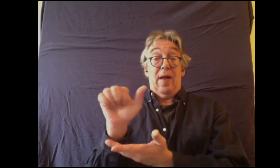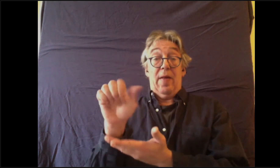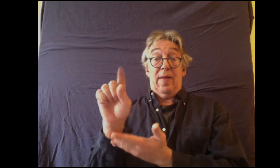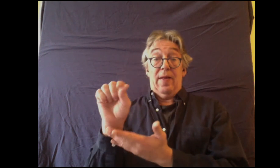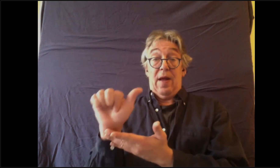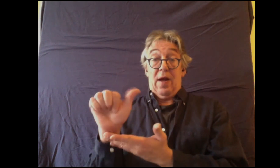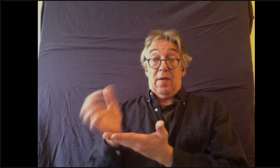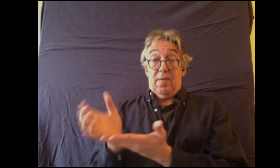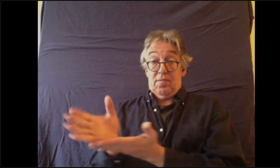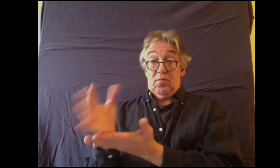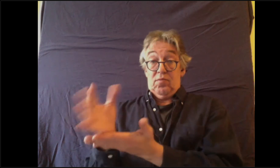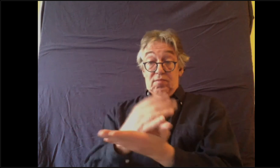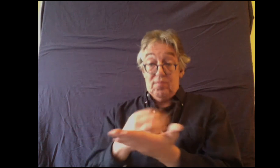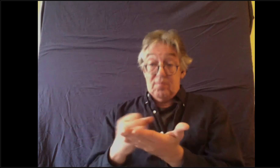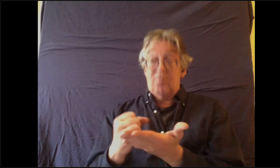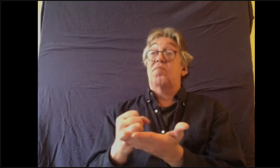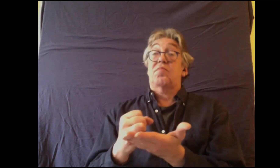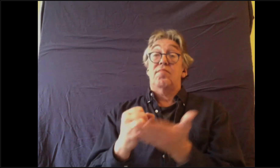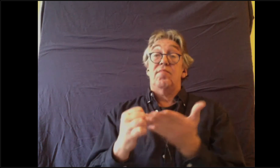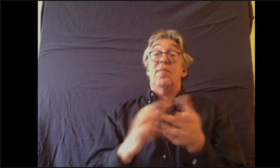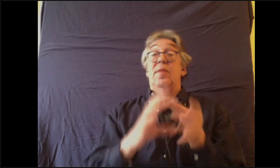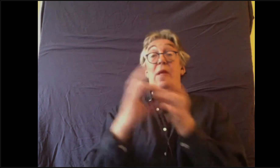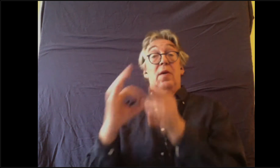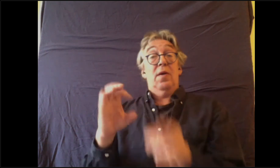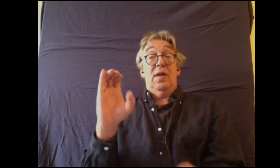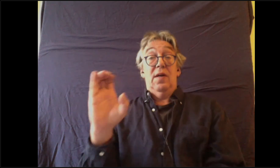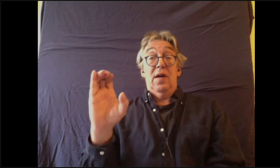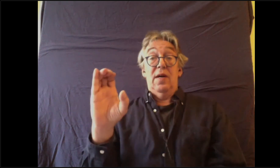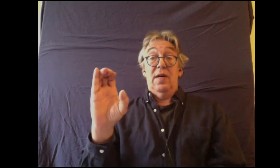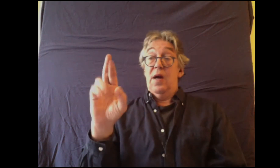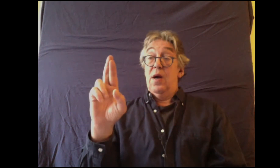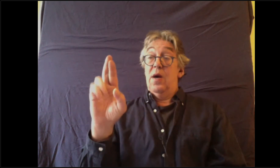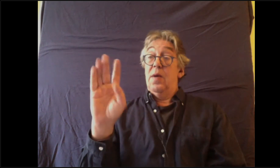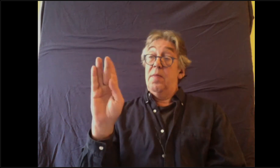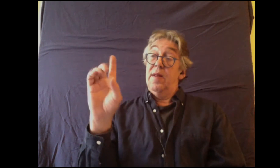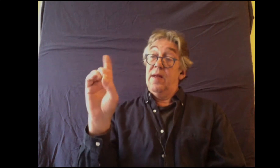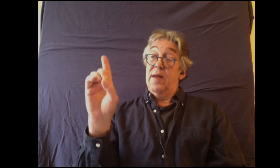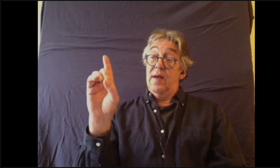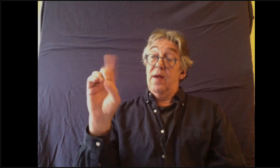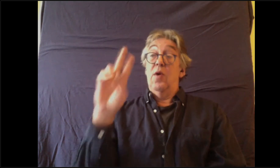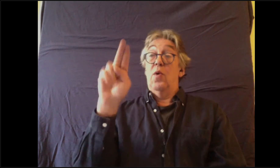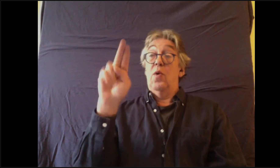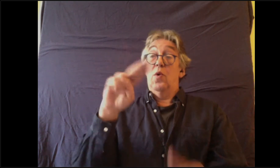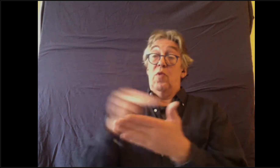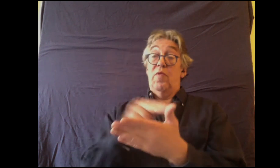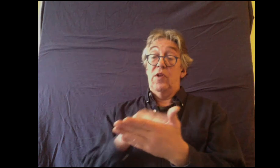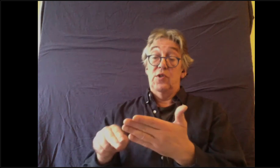so the Convention on the Rights of Persons with Disabilities and the Sustainable Development Goals.